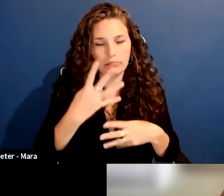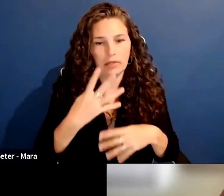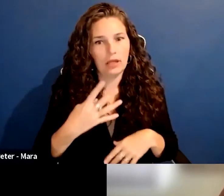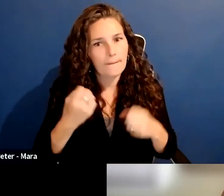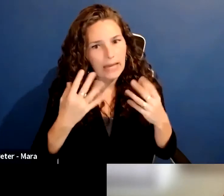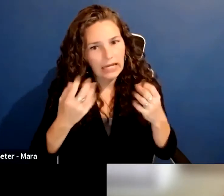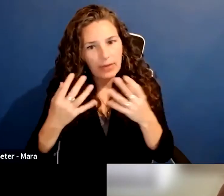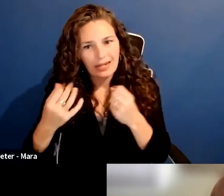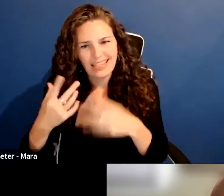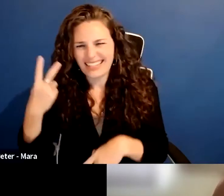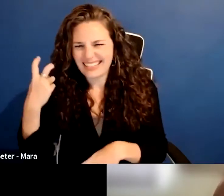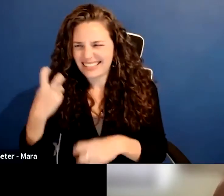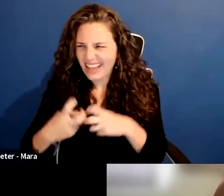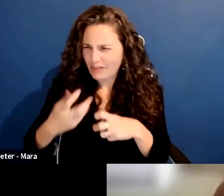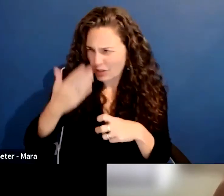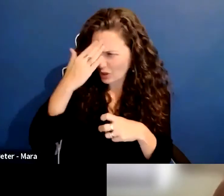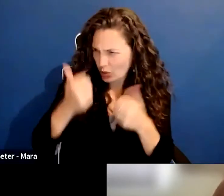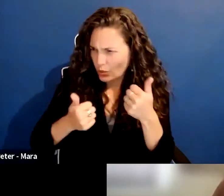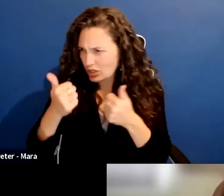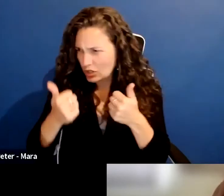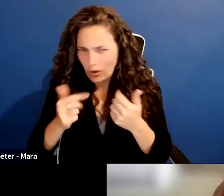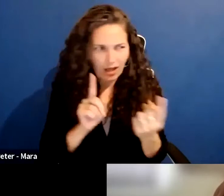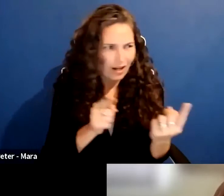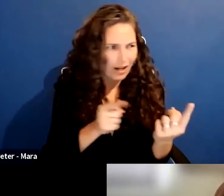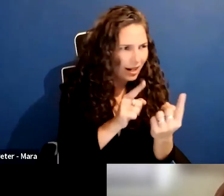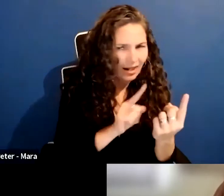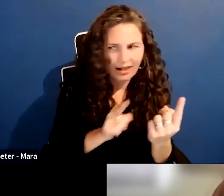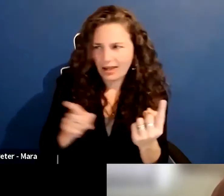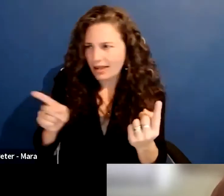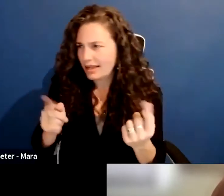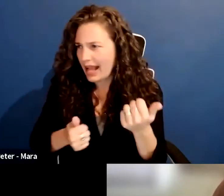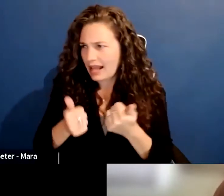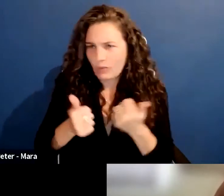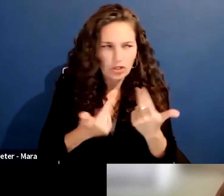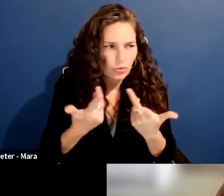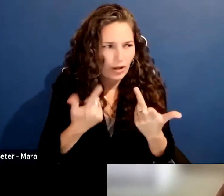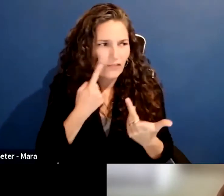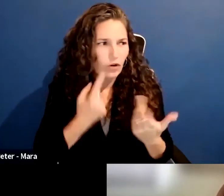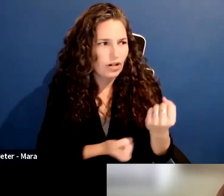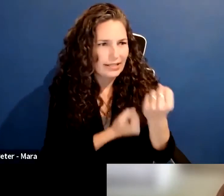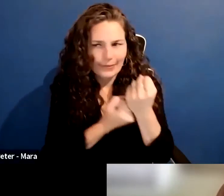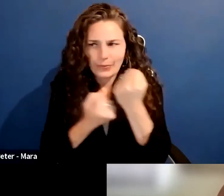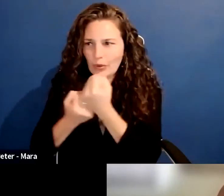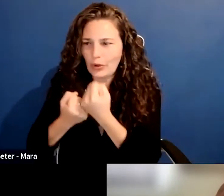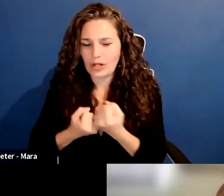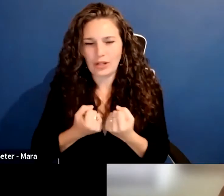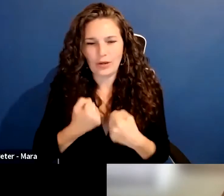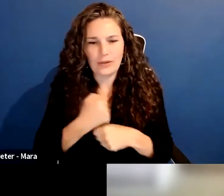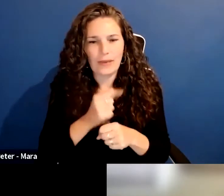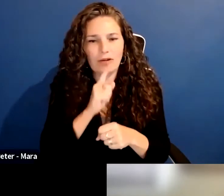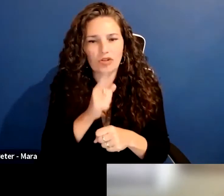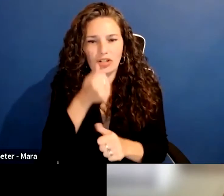to know where do you turn for support to meet each member's unique situations and needs,